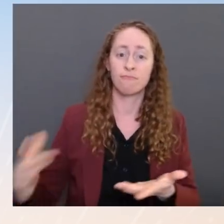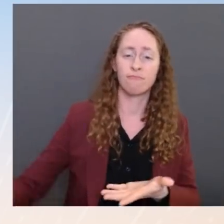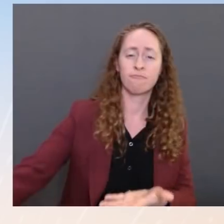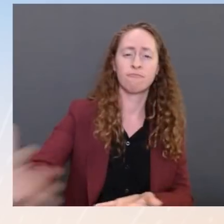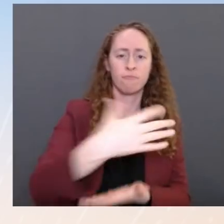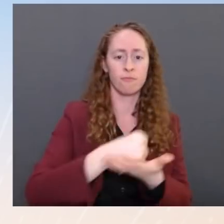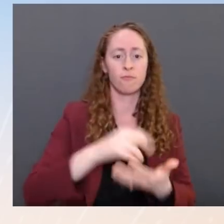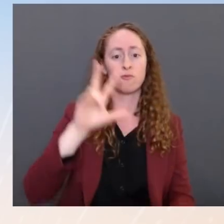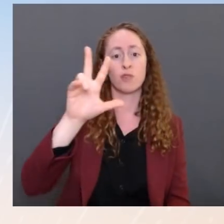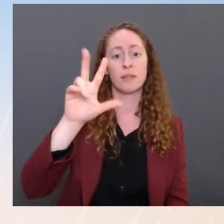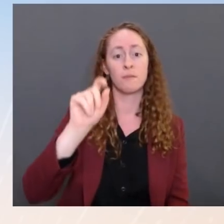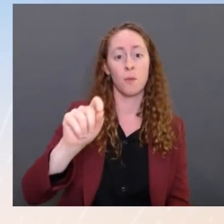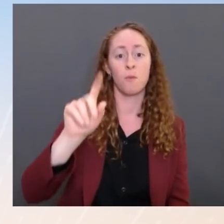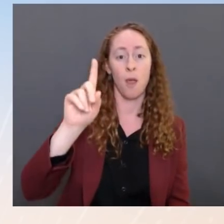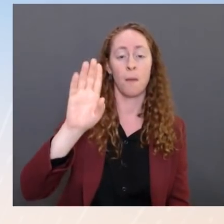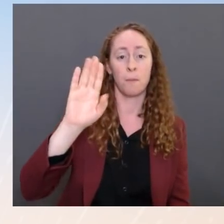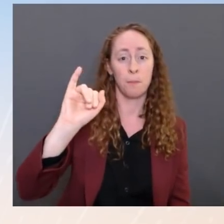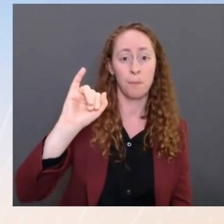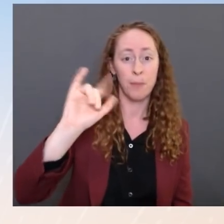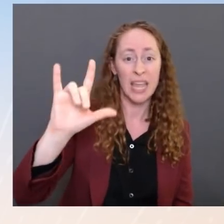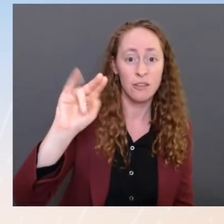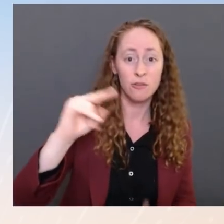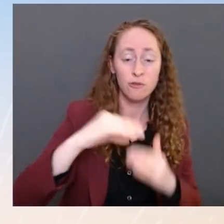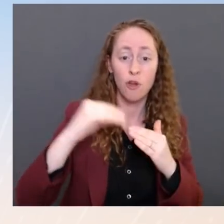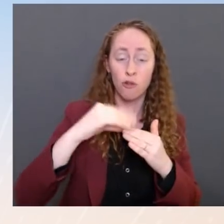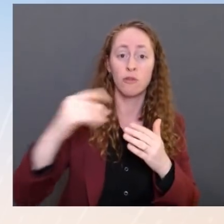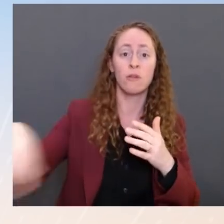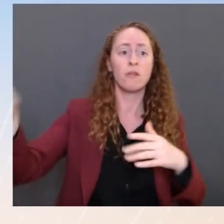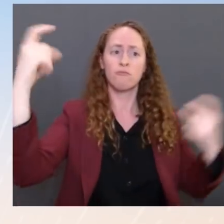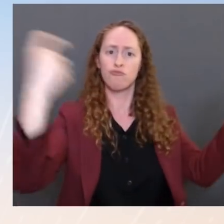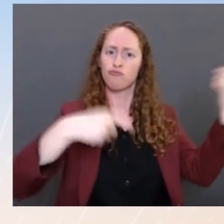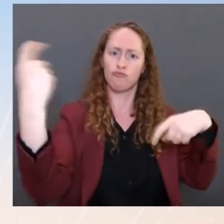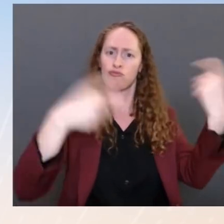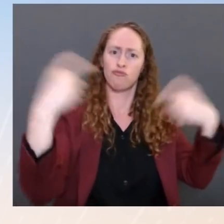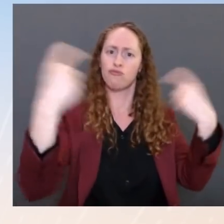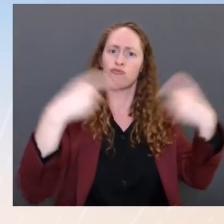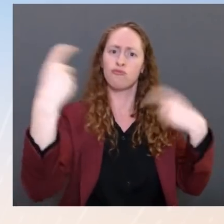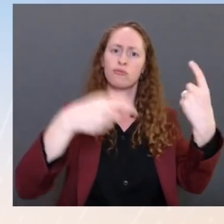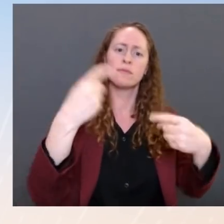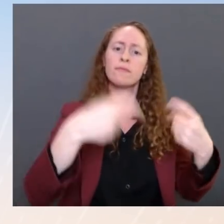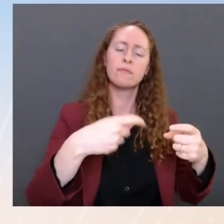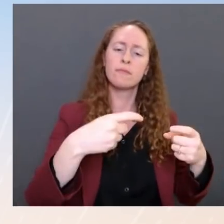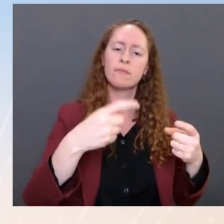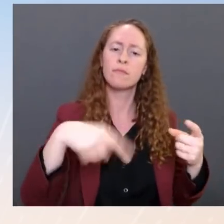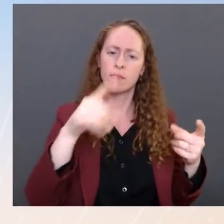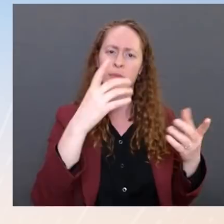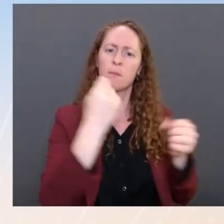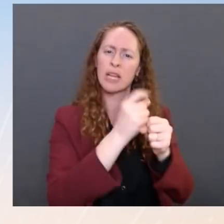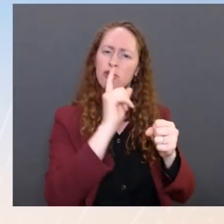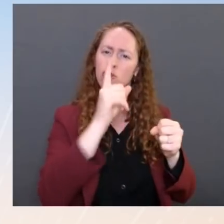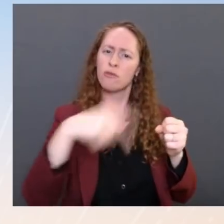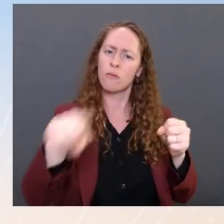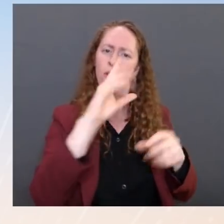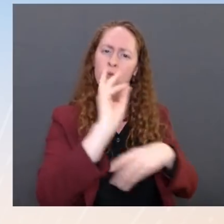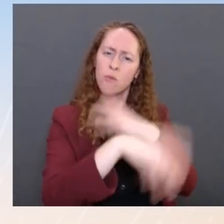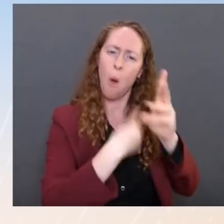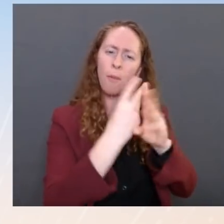from other nations and partners around the world to address the global response. And the President issued a stark warning about our ability to continue fighting COVID